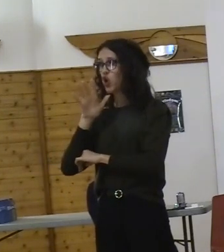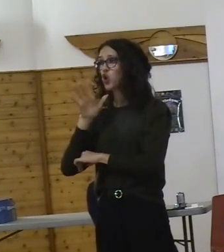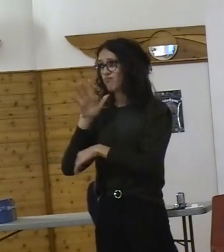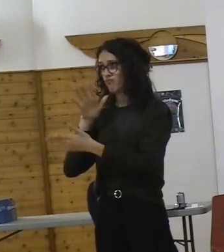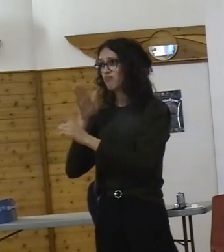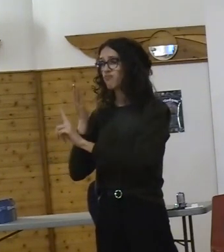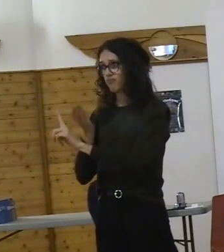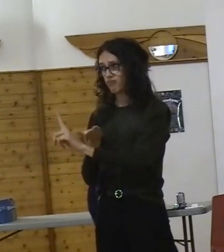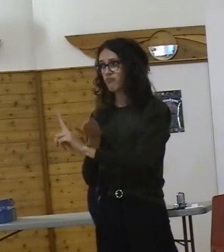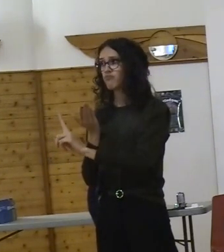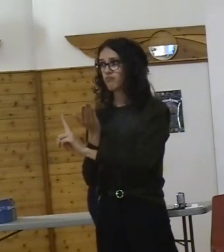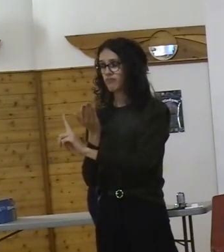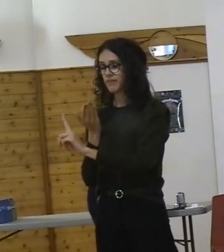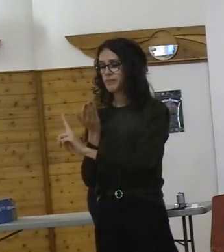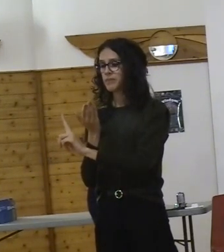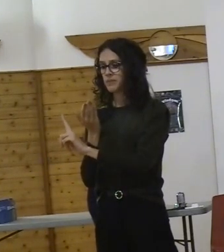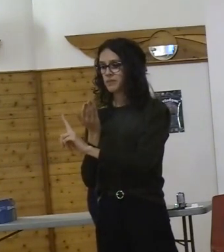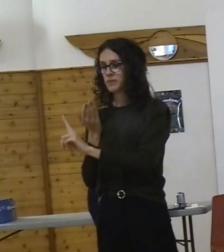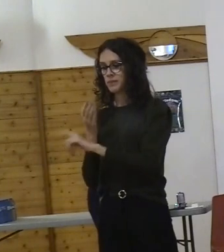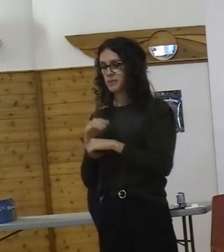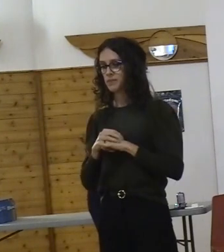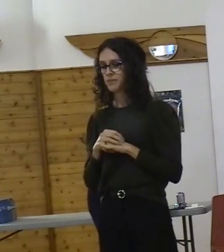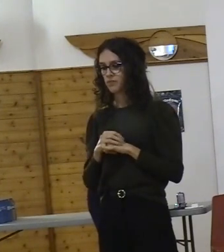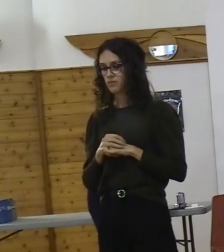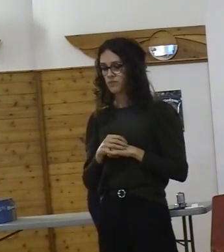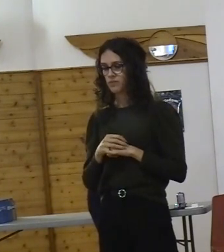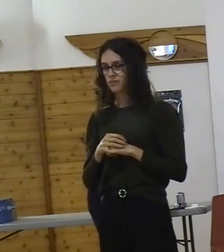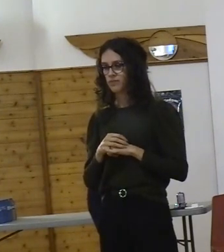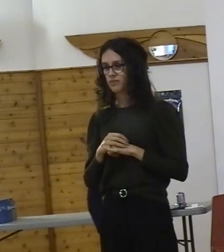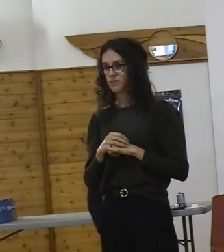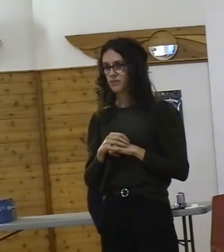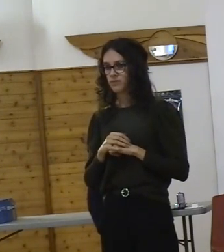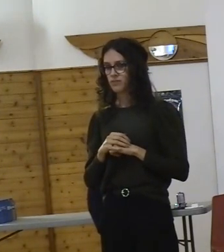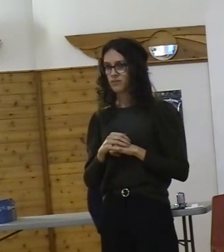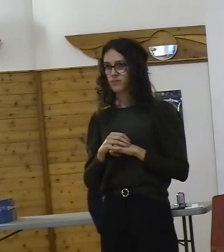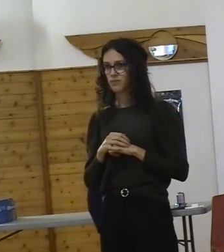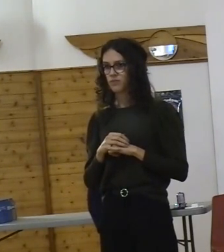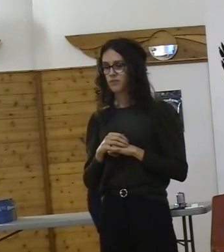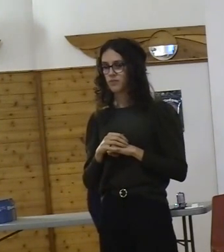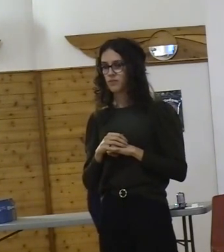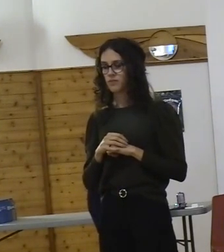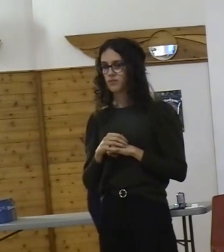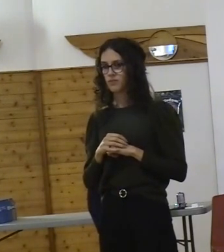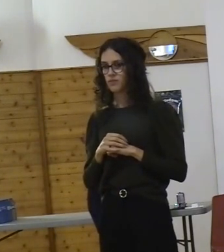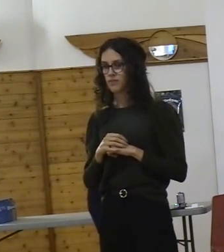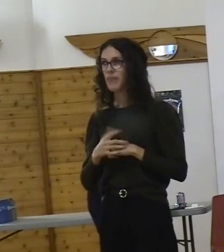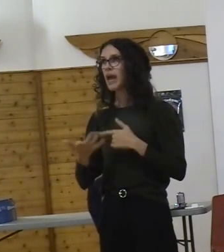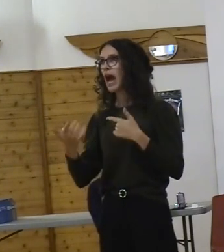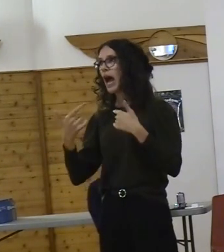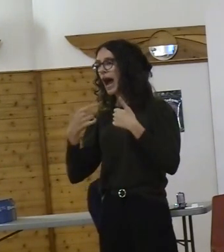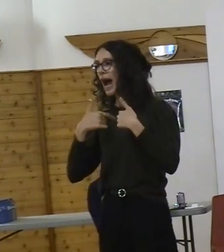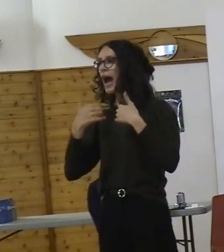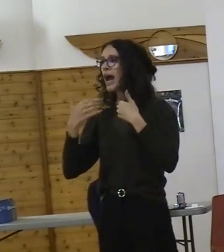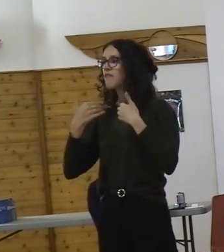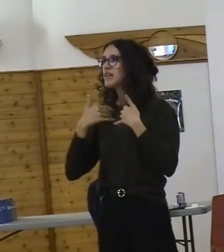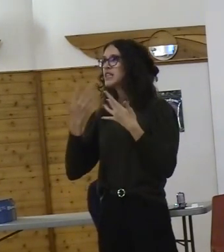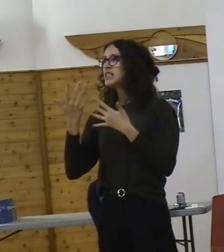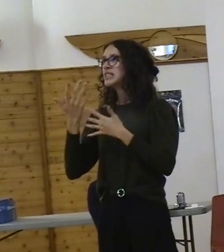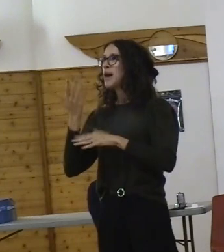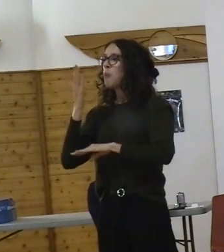I kind of prepared a speech, but I am speaking from the heart.